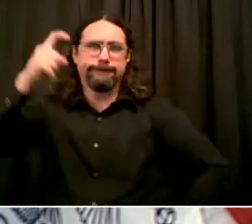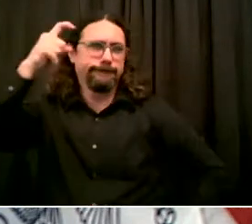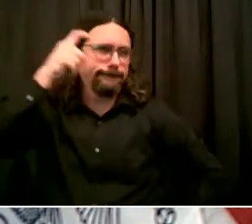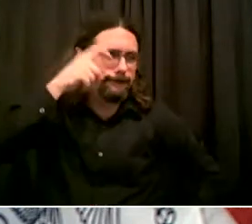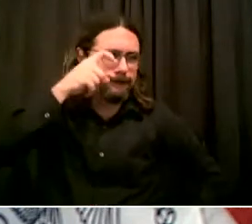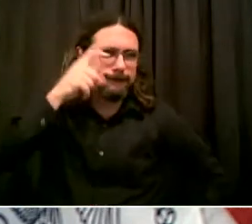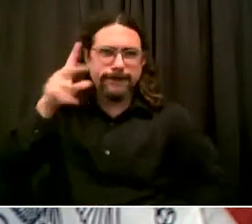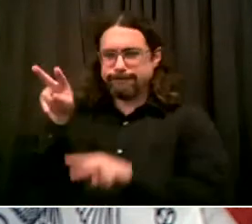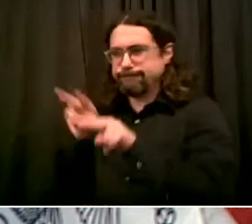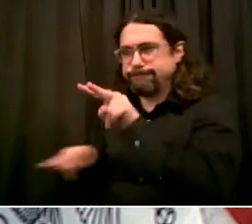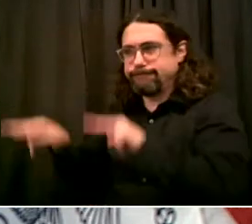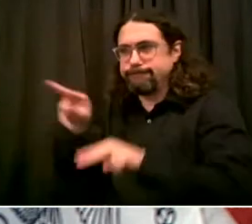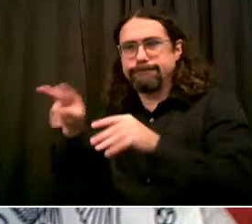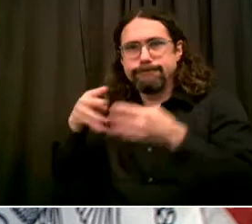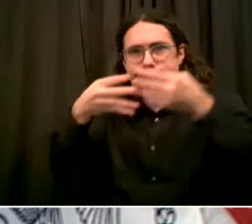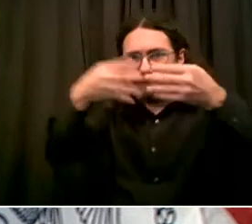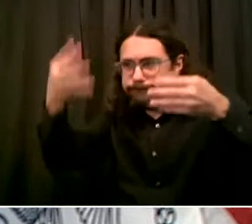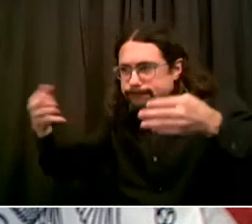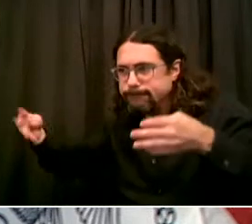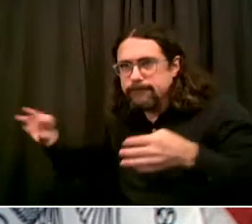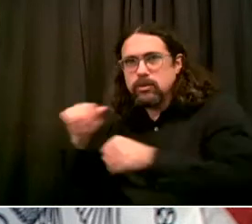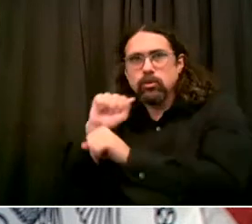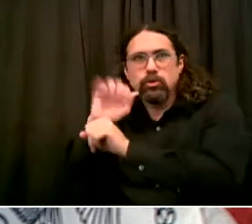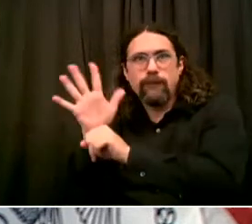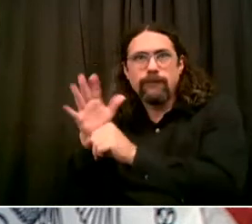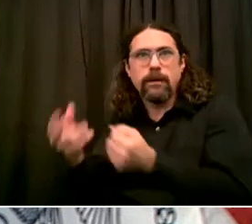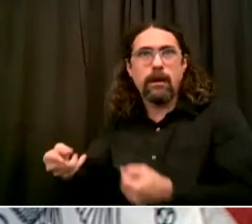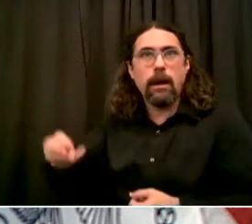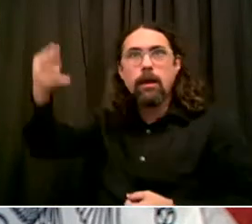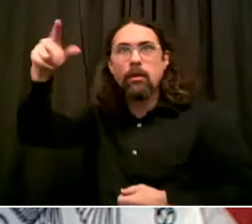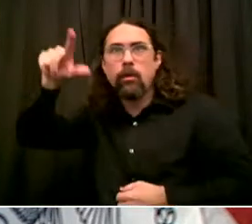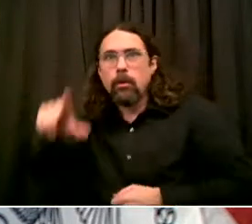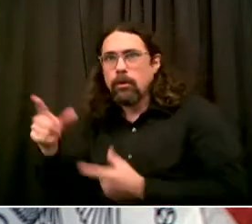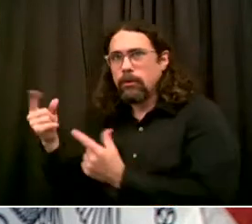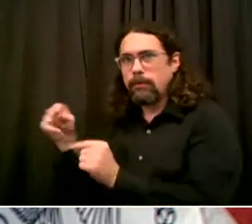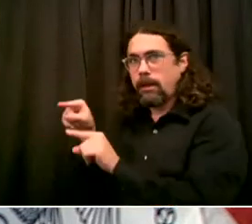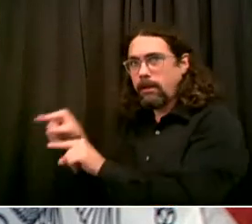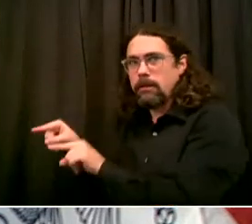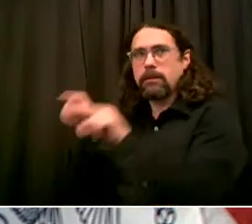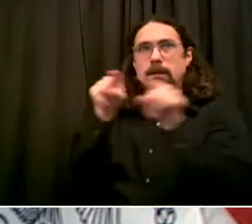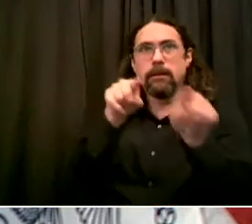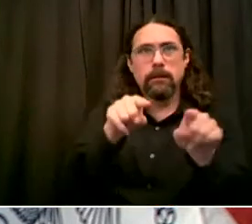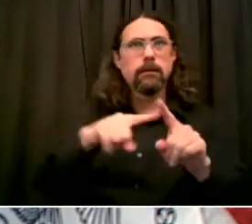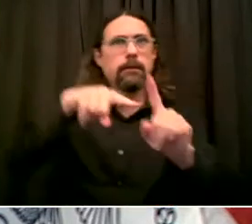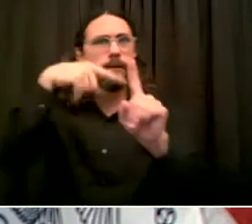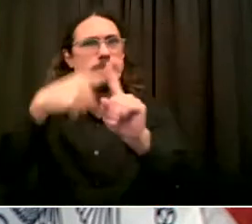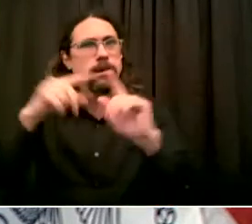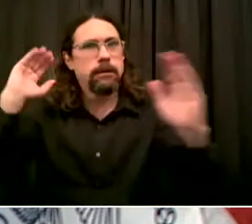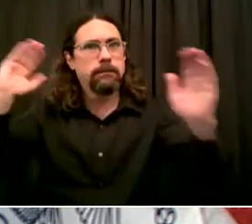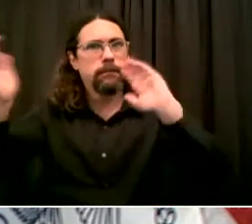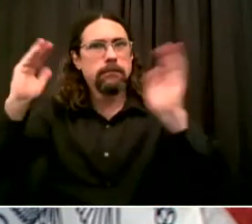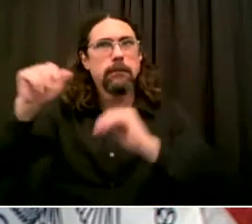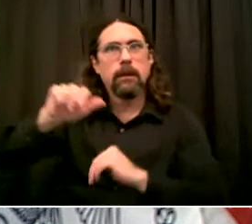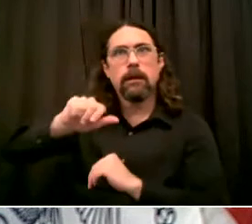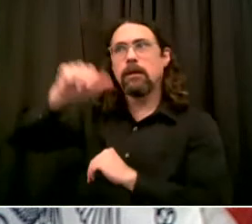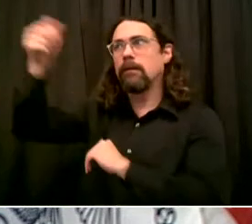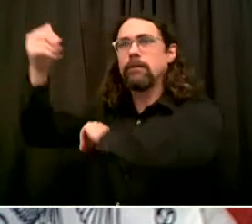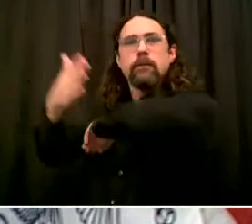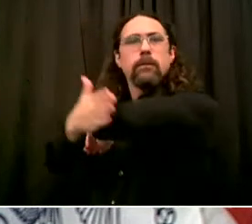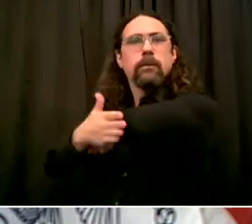TO TAKE CHANCES WITH THAT. WE ARARE GOING TO WATCH CAREFULLY WHAT IS HAPPENING AROUND COUNTRY. TTHAT IS WHY I'M HE REALLY